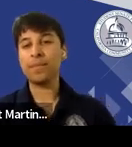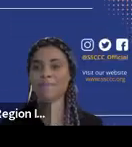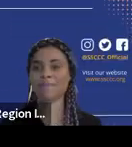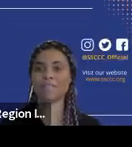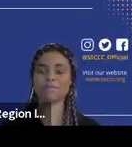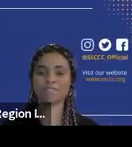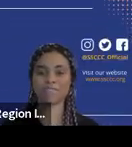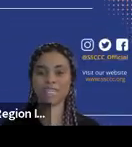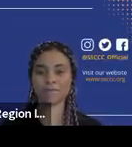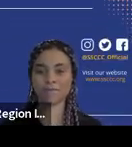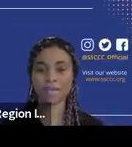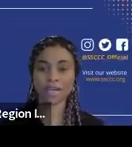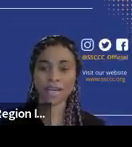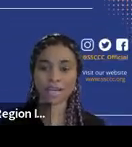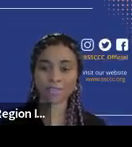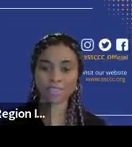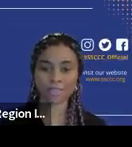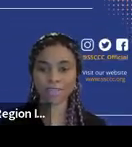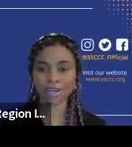Hi! My name is Rousselle Douge!